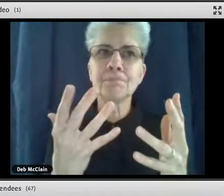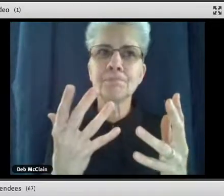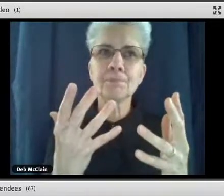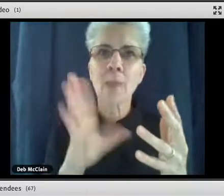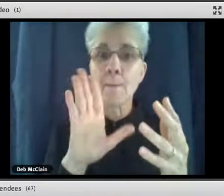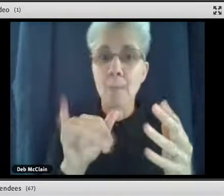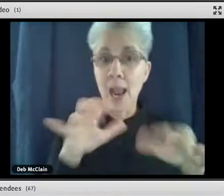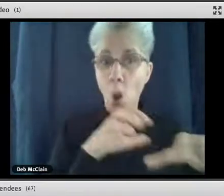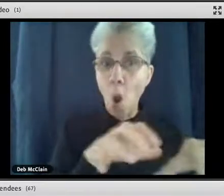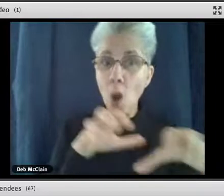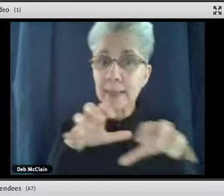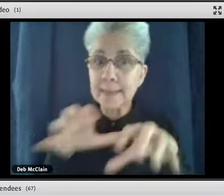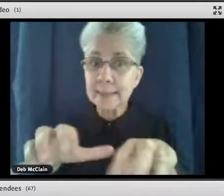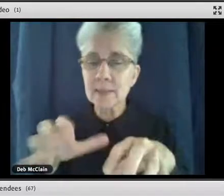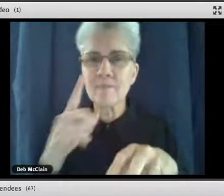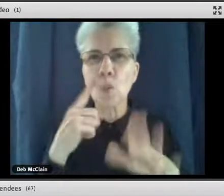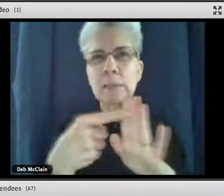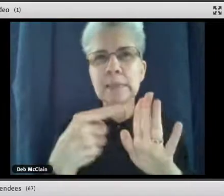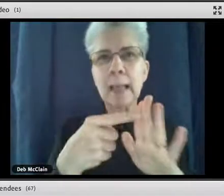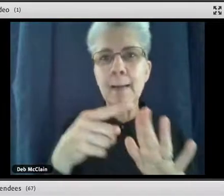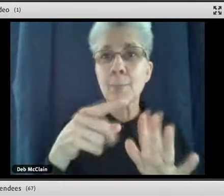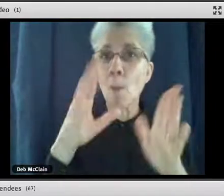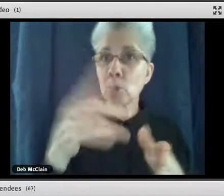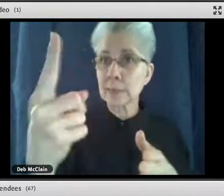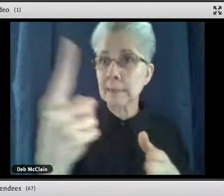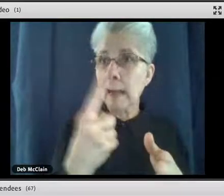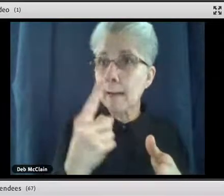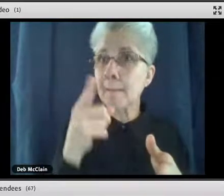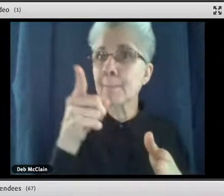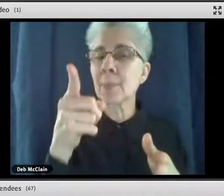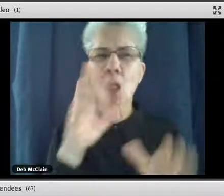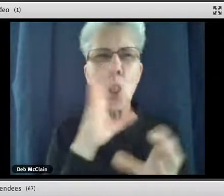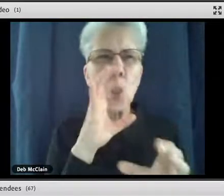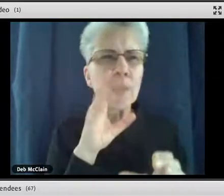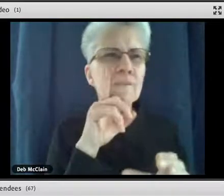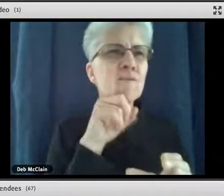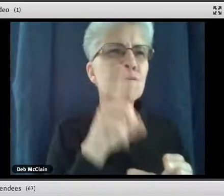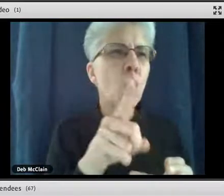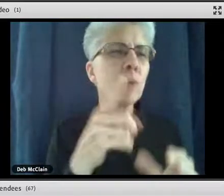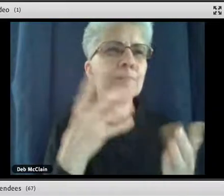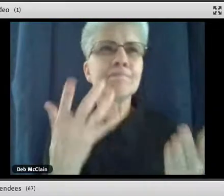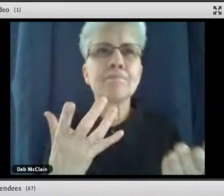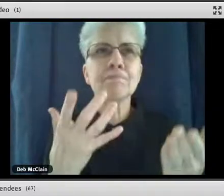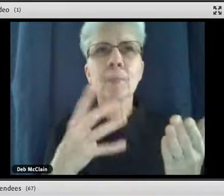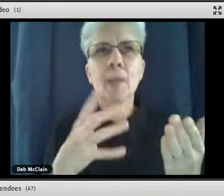to limit by audience. Let's just say a patron comes in